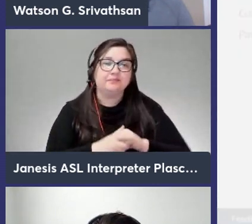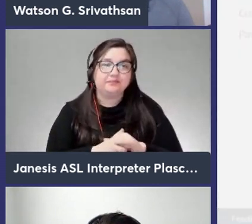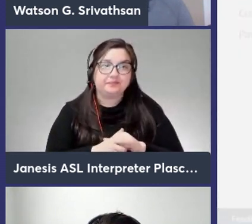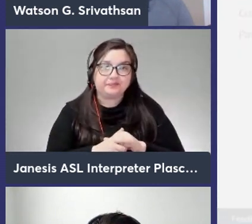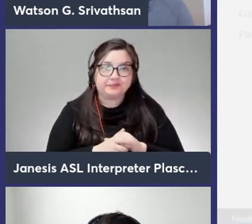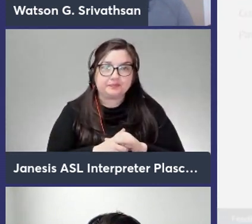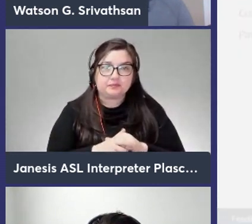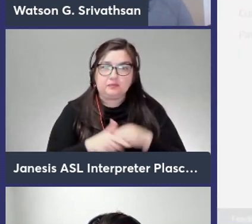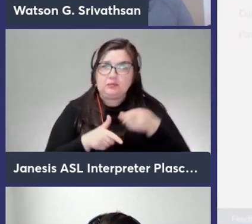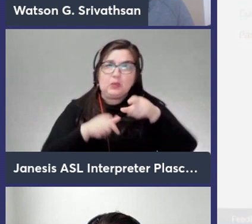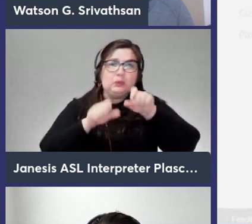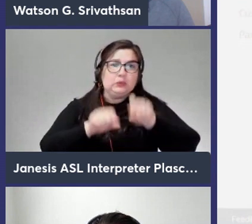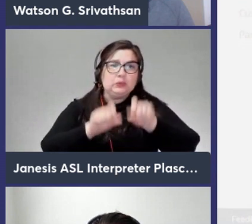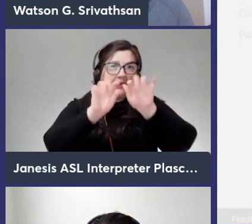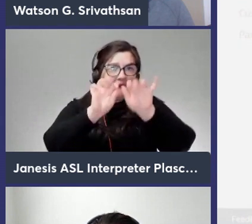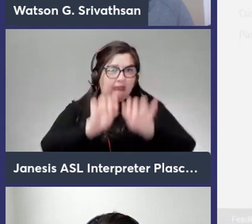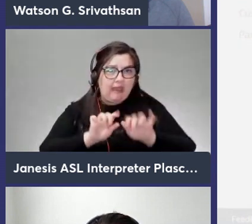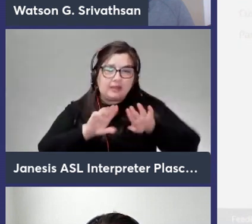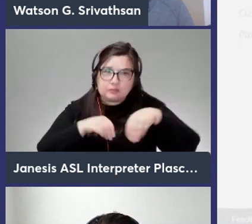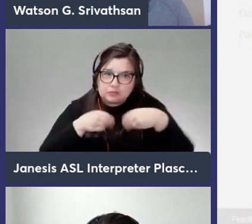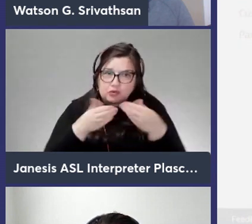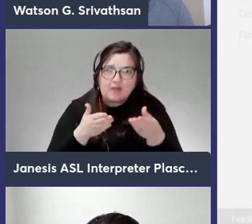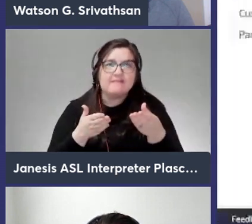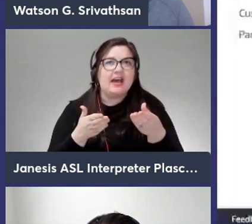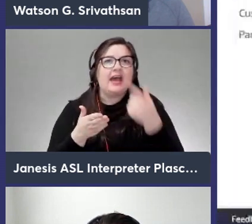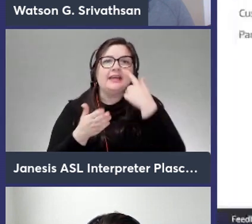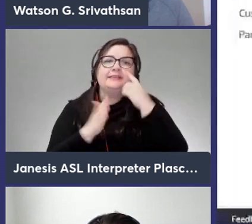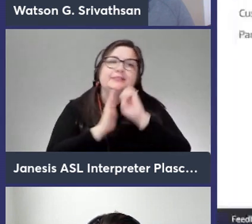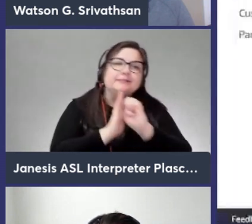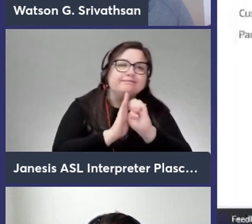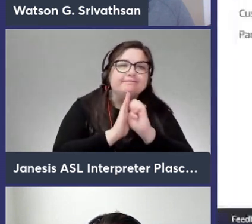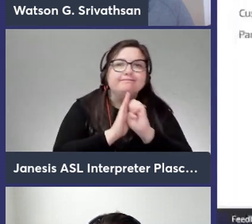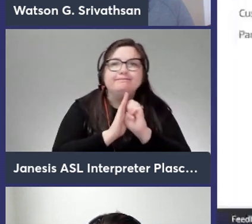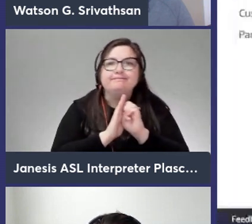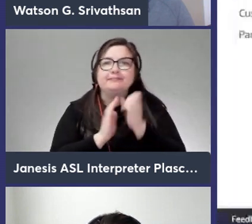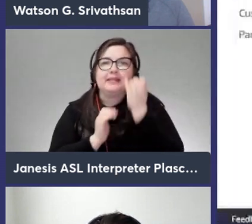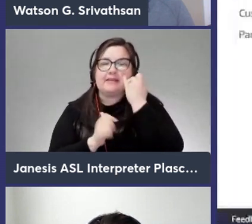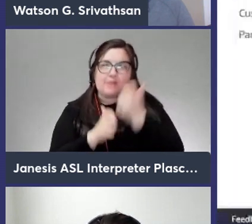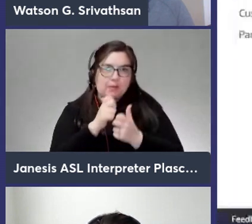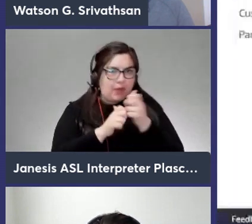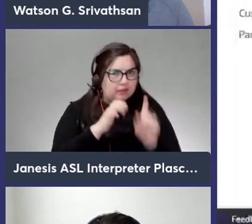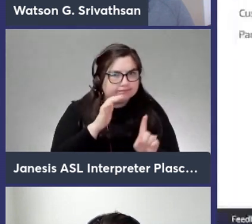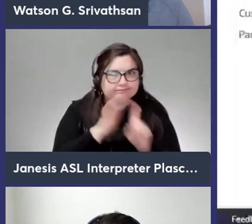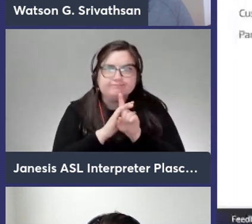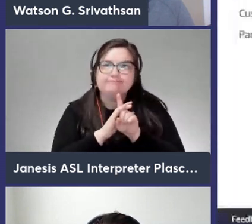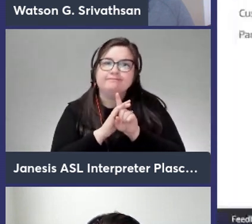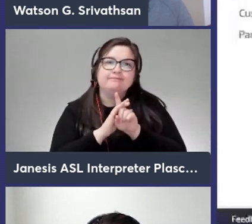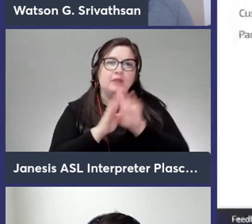you can also provide, like, if you have issues and you wanna provide feedback on new features,